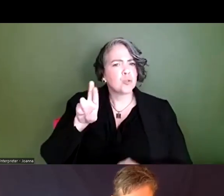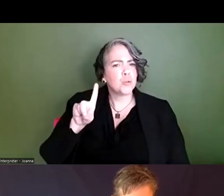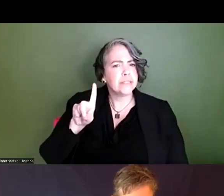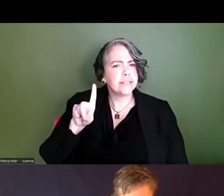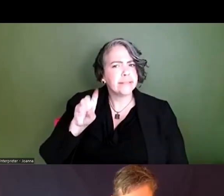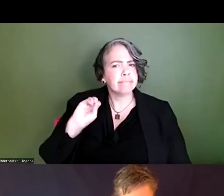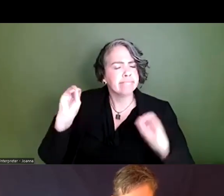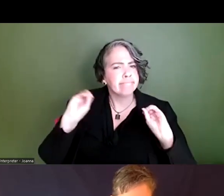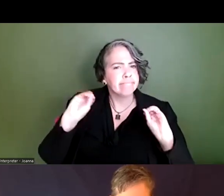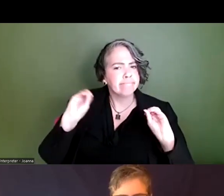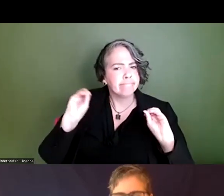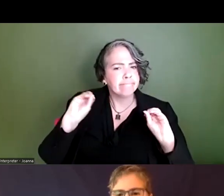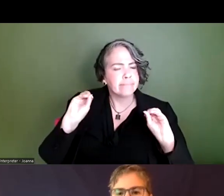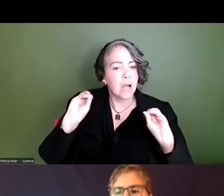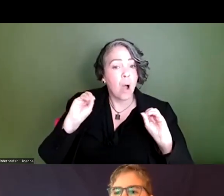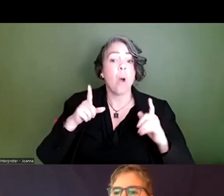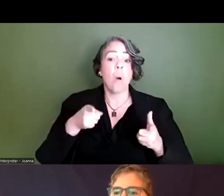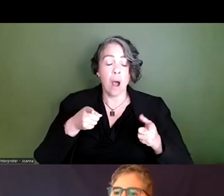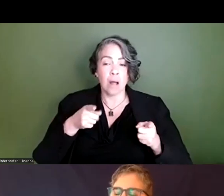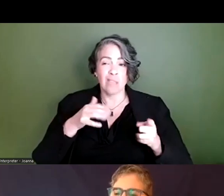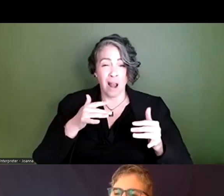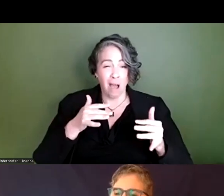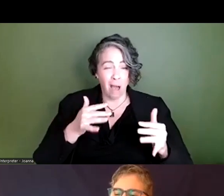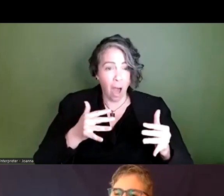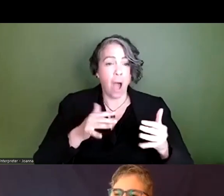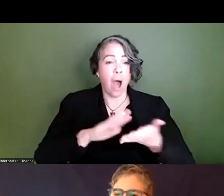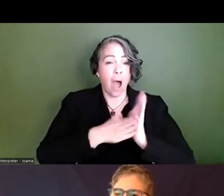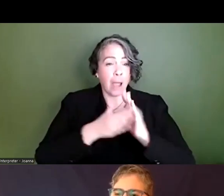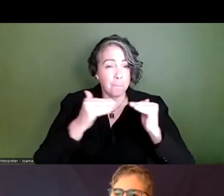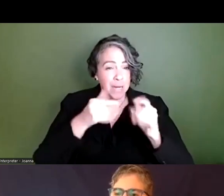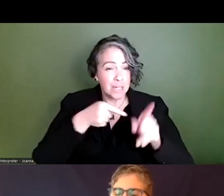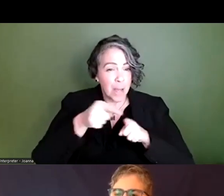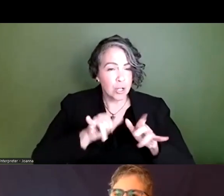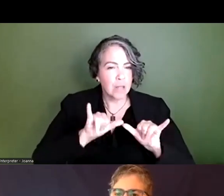And I think this is what both training seek to do is help people heal from trauma and learn new